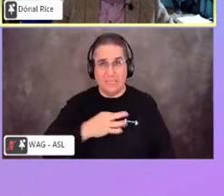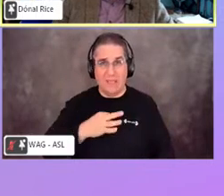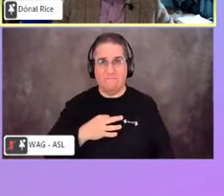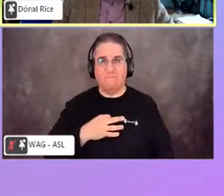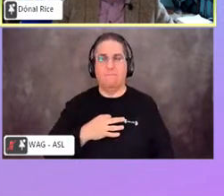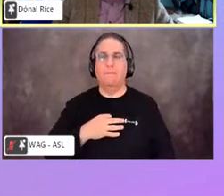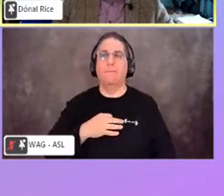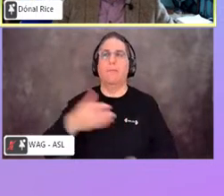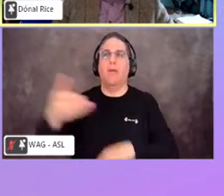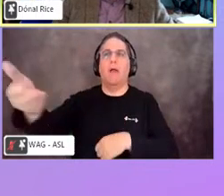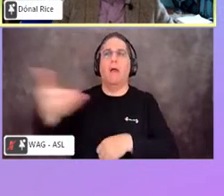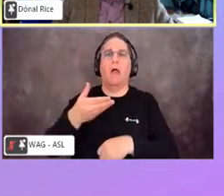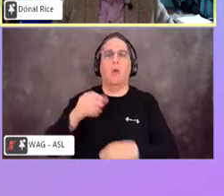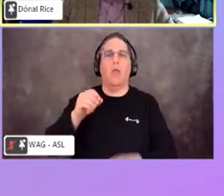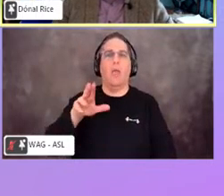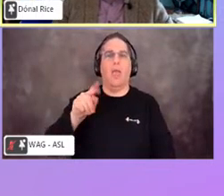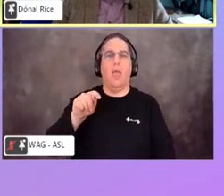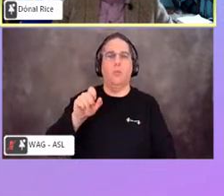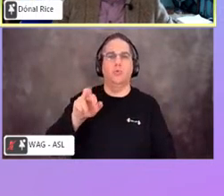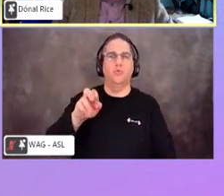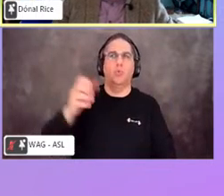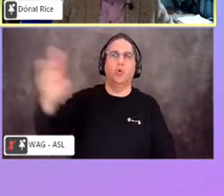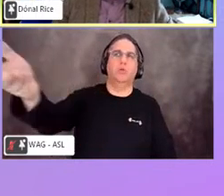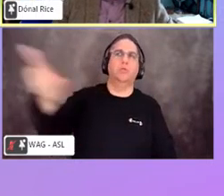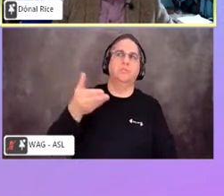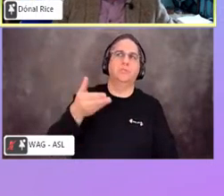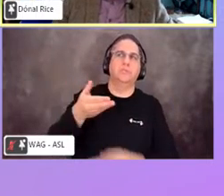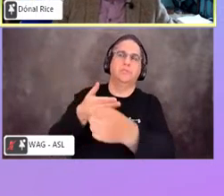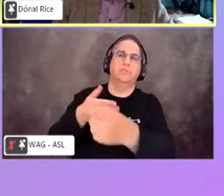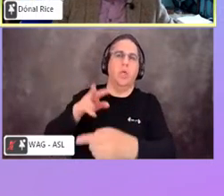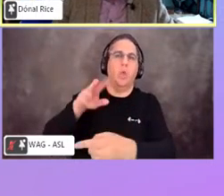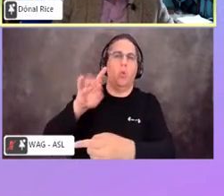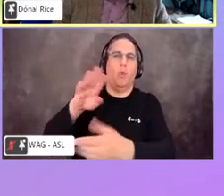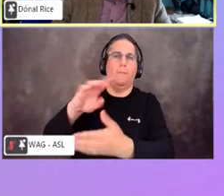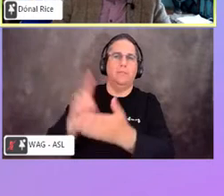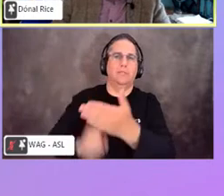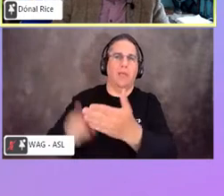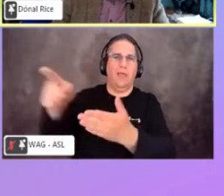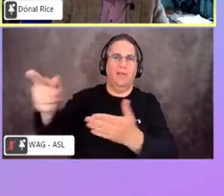technical people that make changes to the website, most